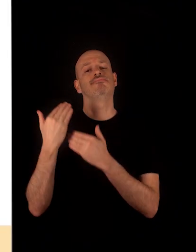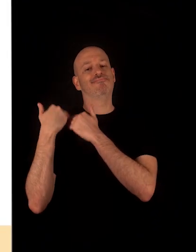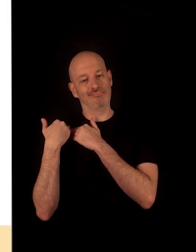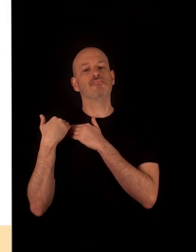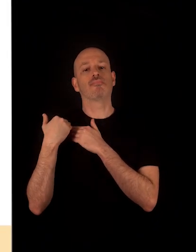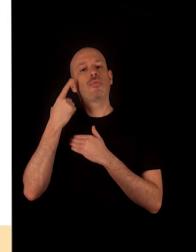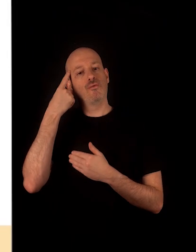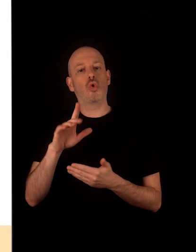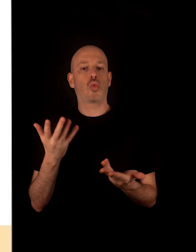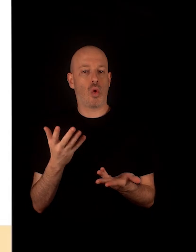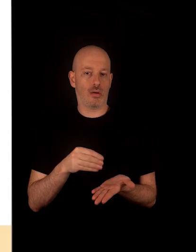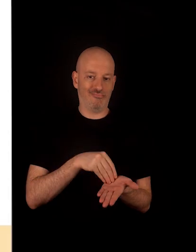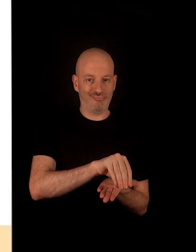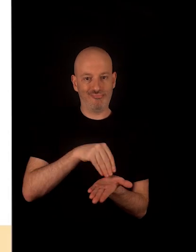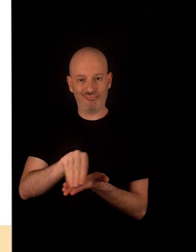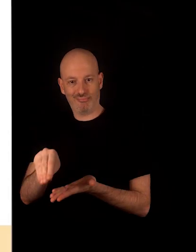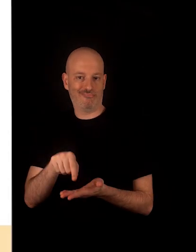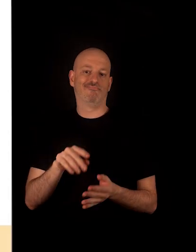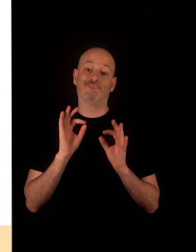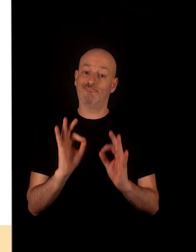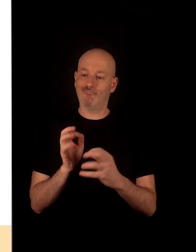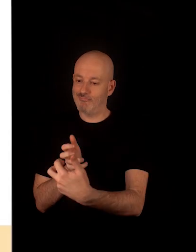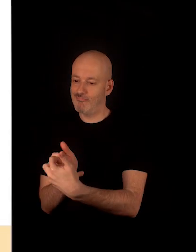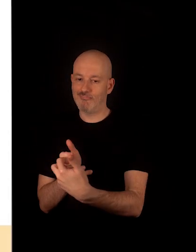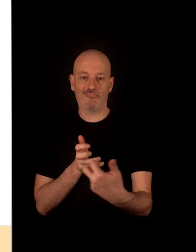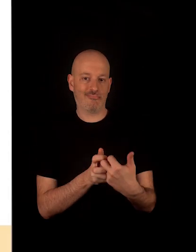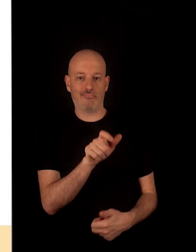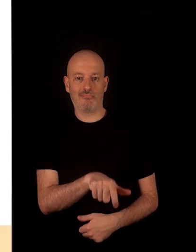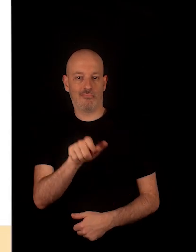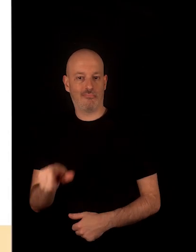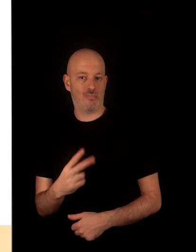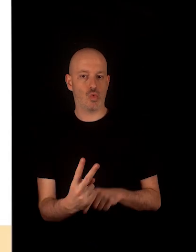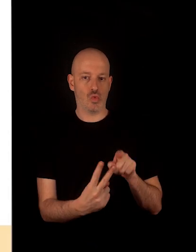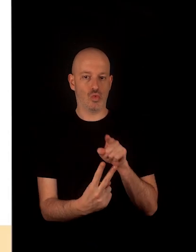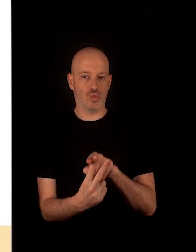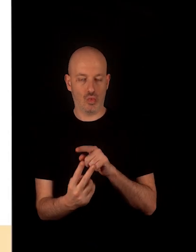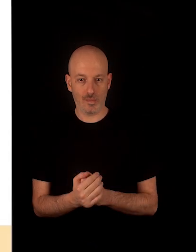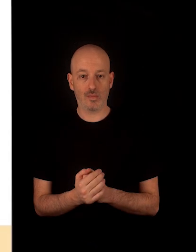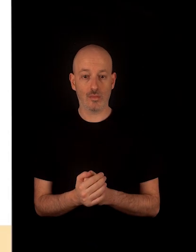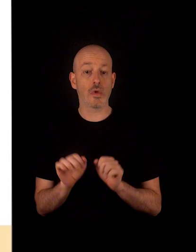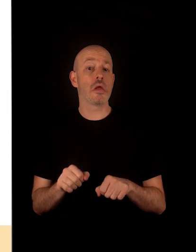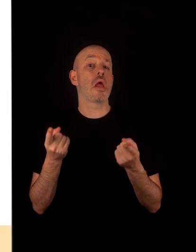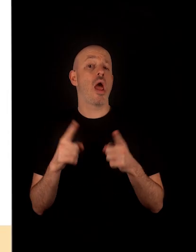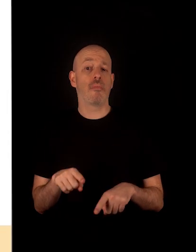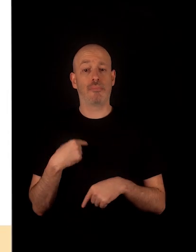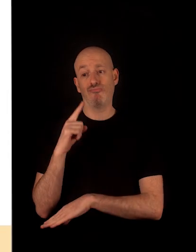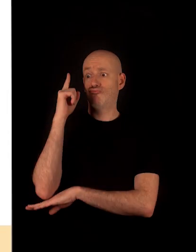And then we have Yoan's grant is €1,900. This is a travel allowance. The daily allowance.